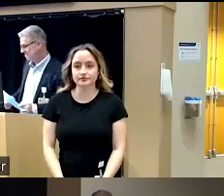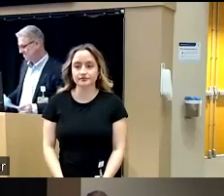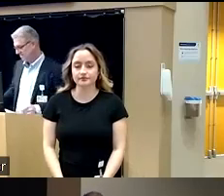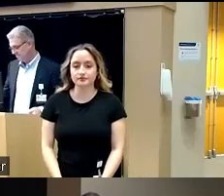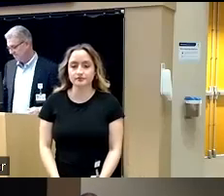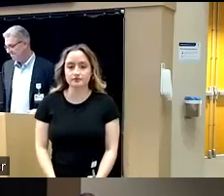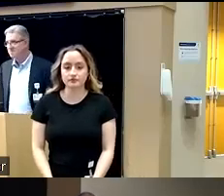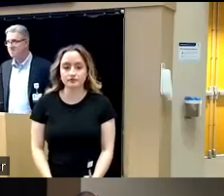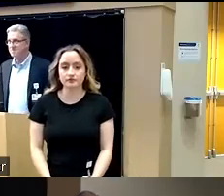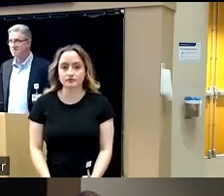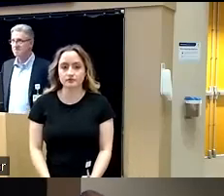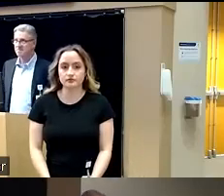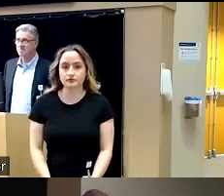foreign